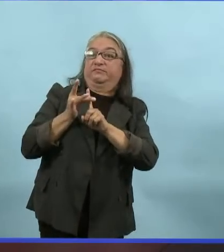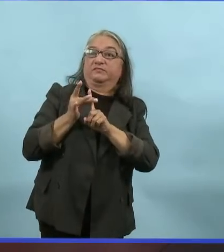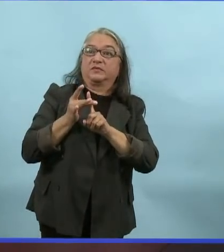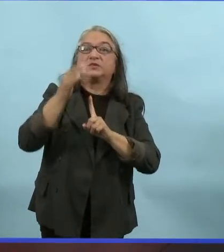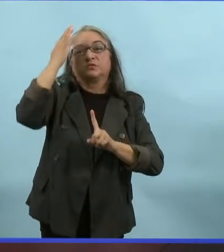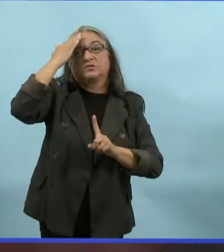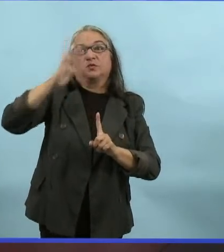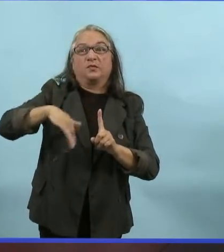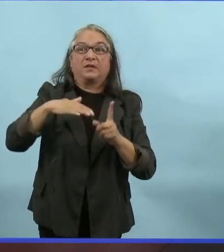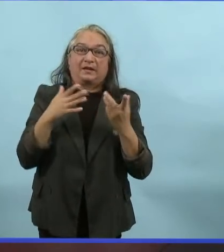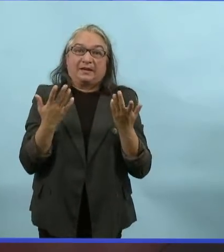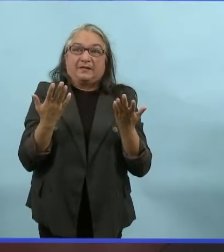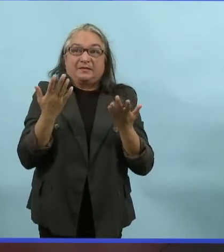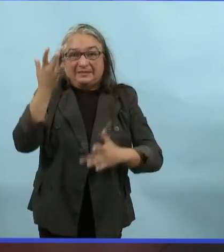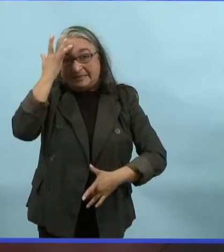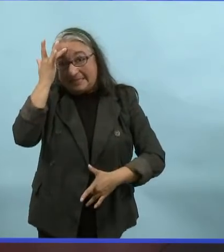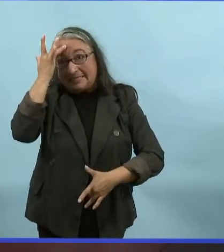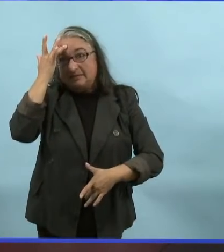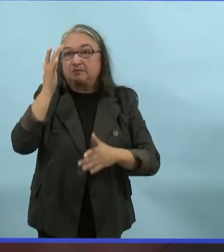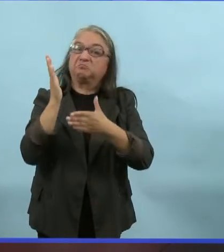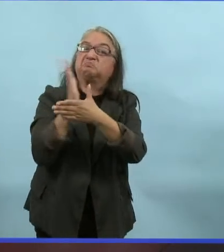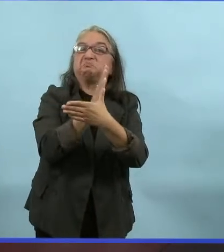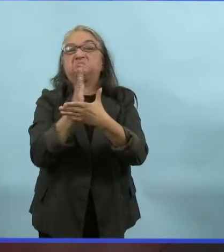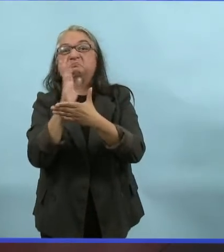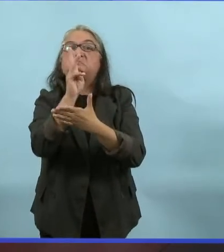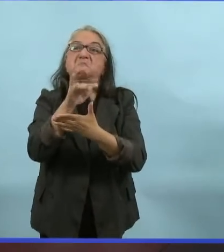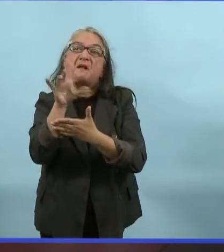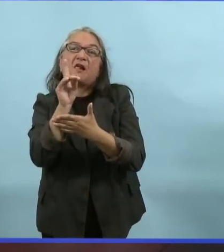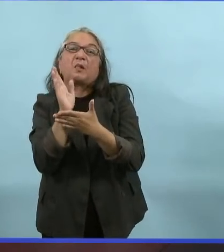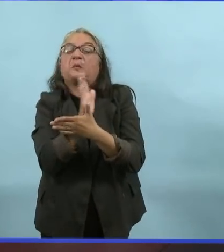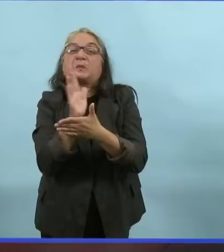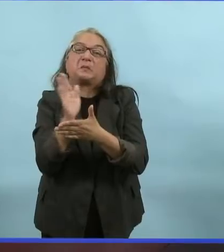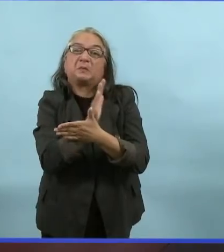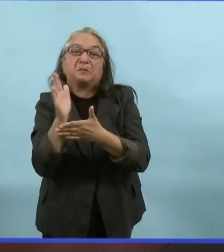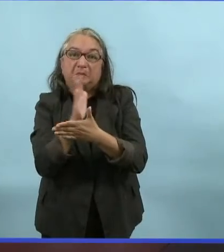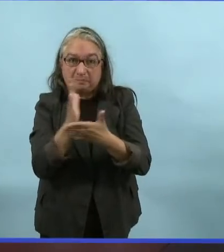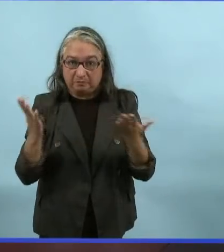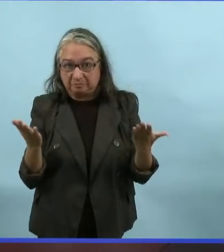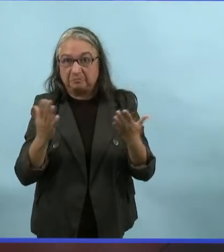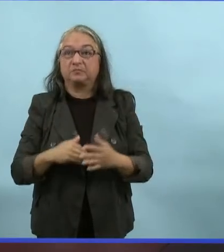likely to be able to be highly transmissible so there's a lot of benefits to to vaccine